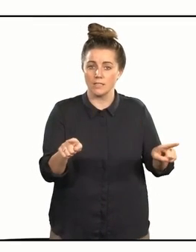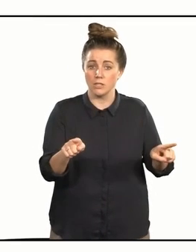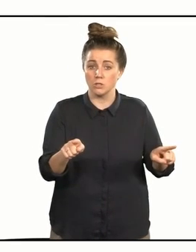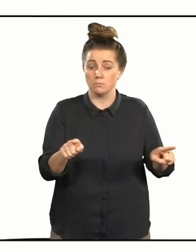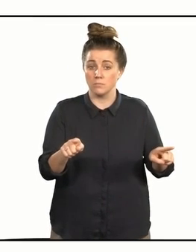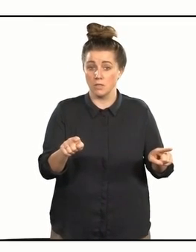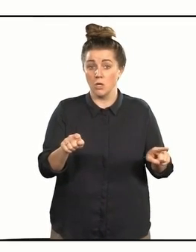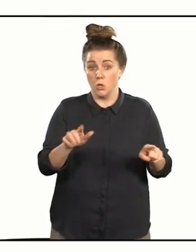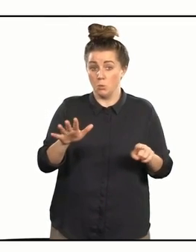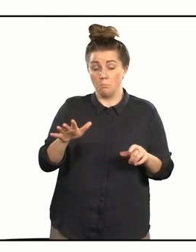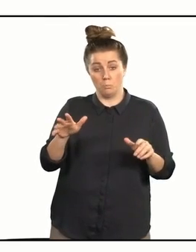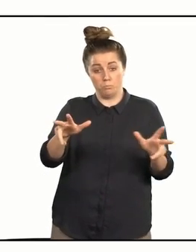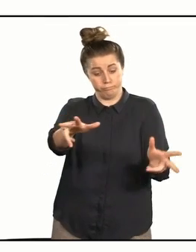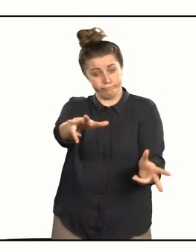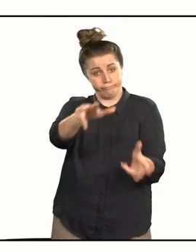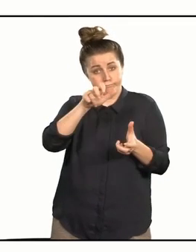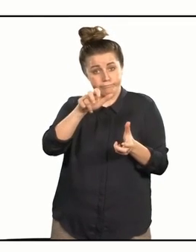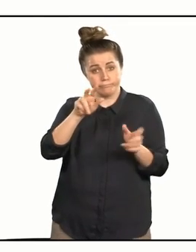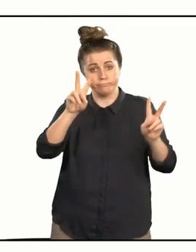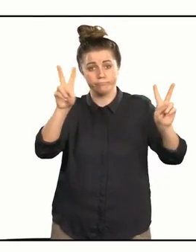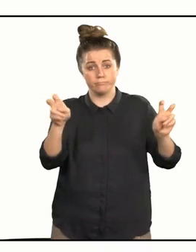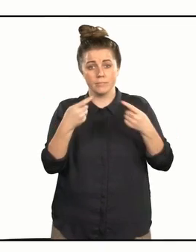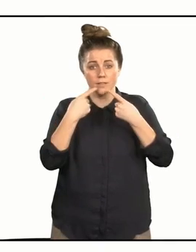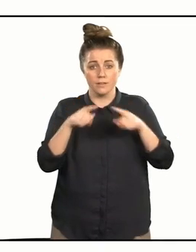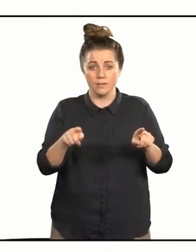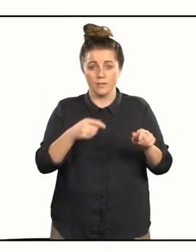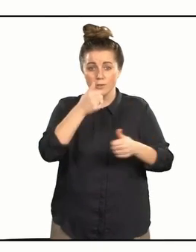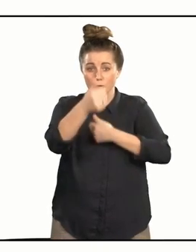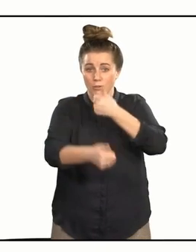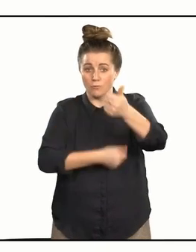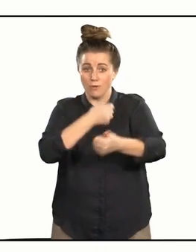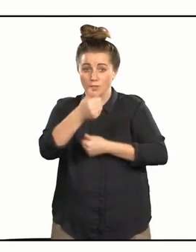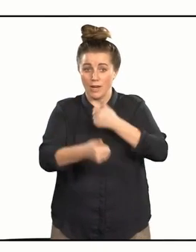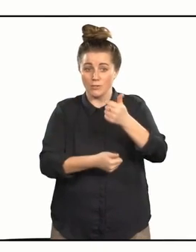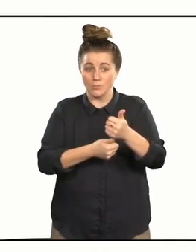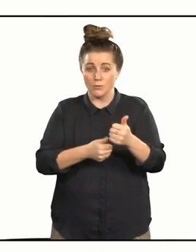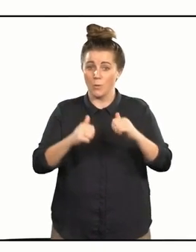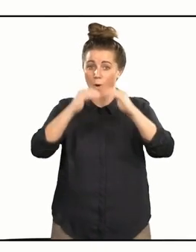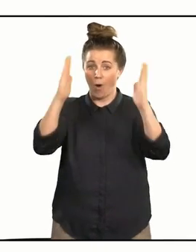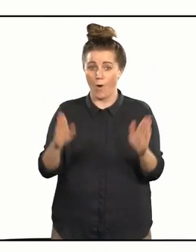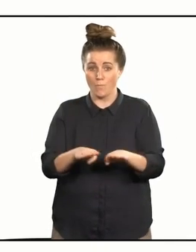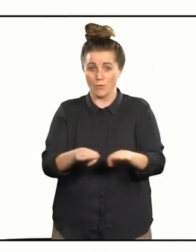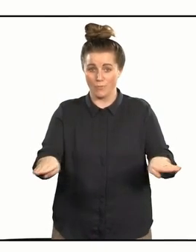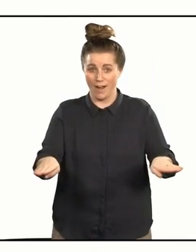You may have caught an excerpt from them before the awards presentation. Congratulations to Home Ground!